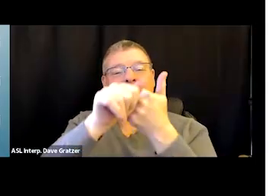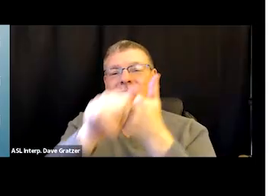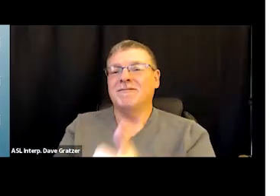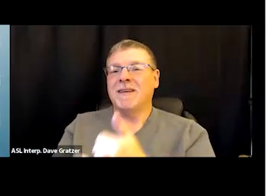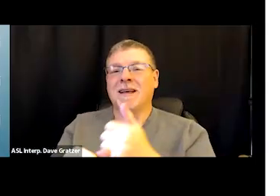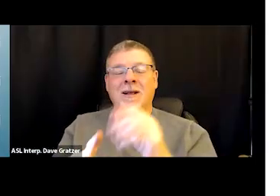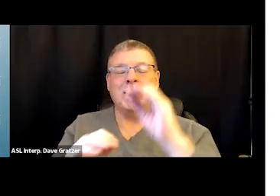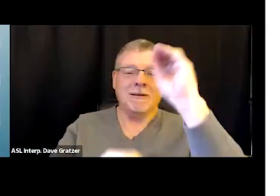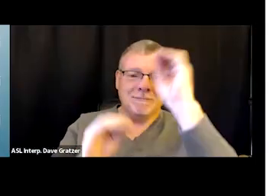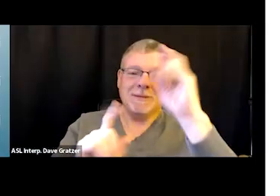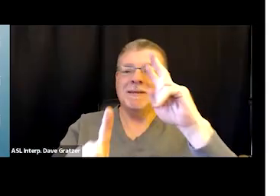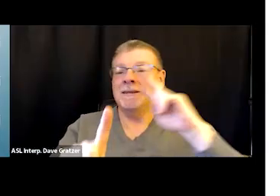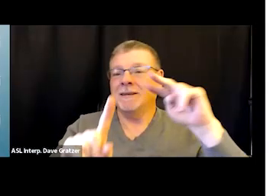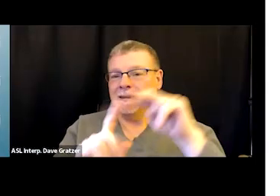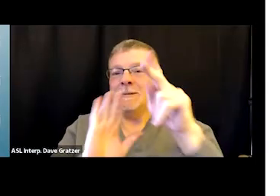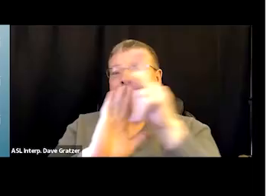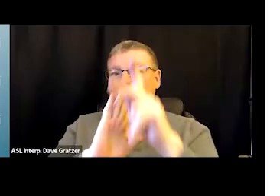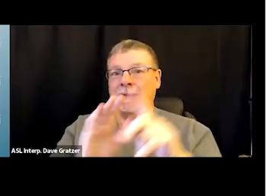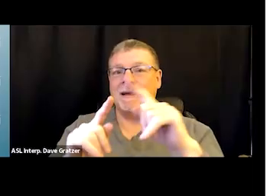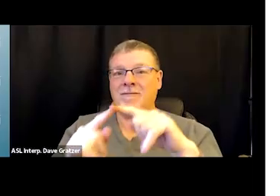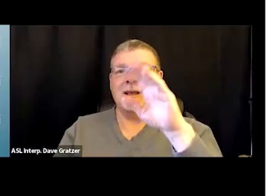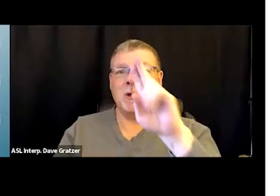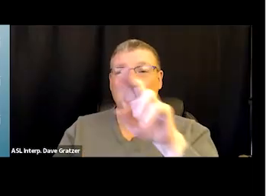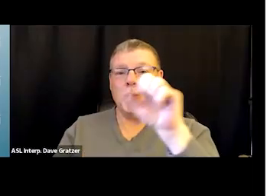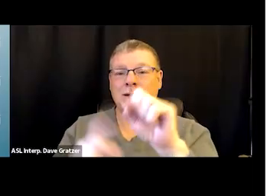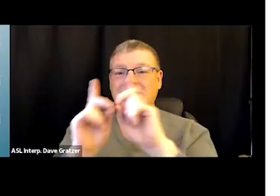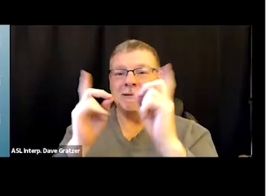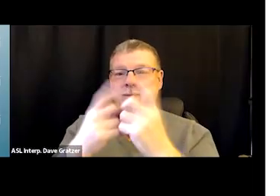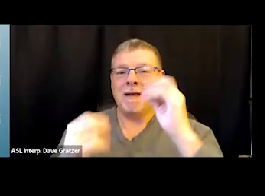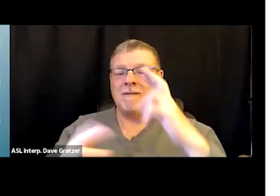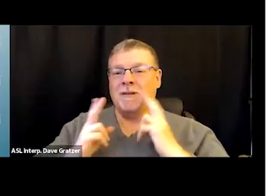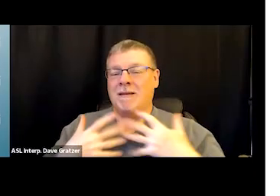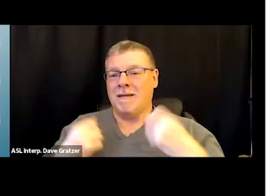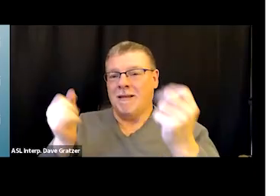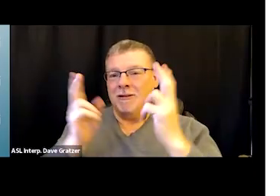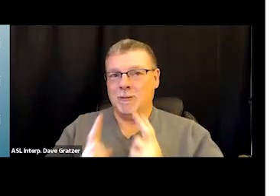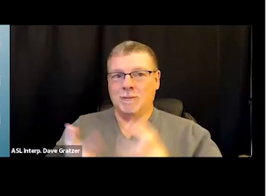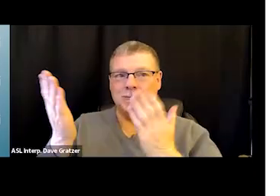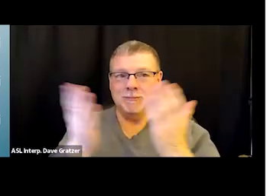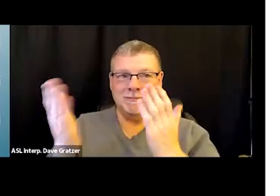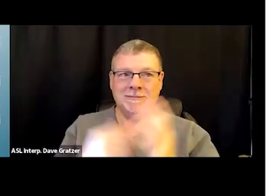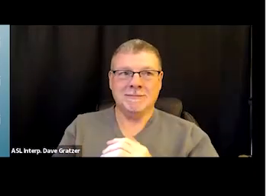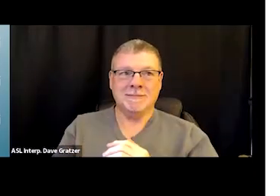views, opinions, or policies of the US Department of Health and Human Services. Next slide, please.